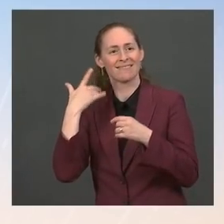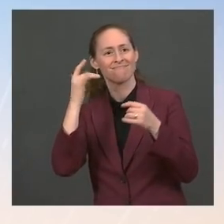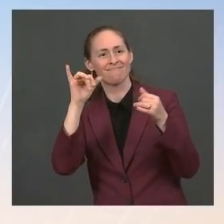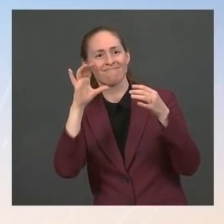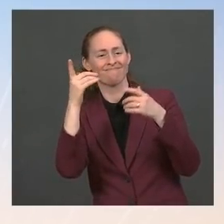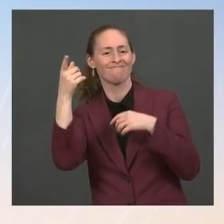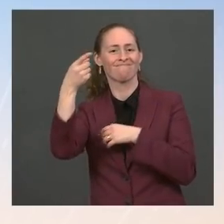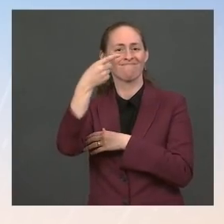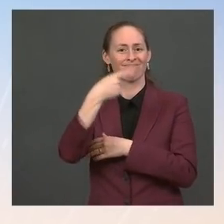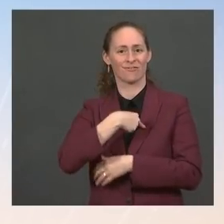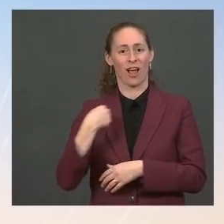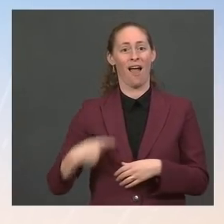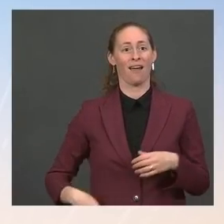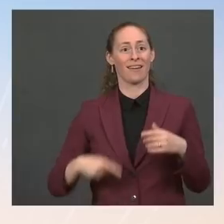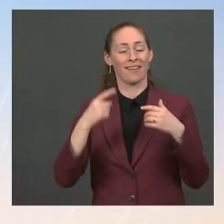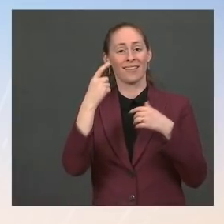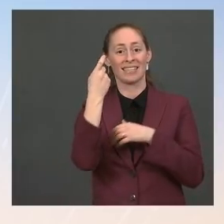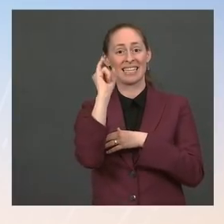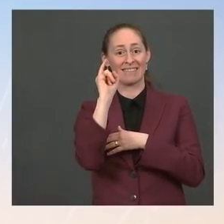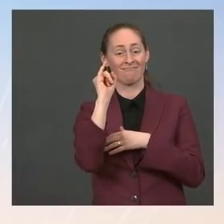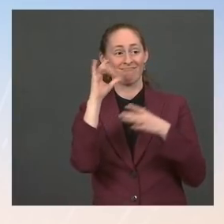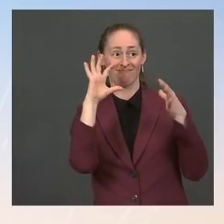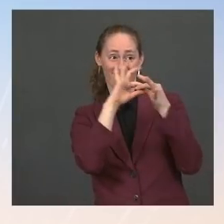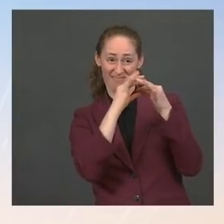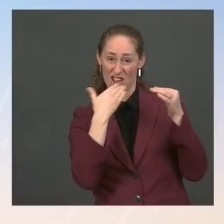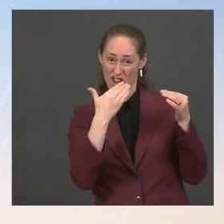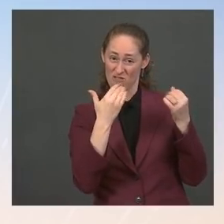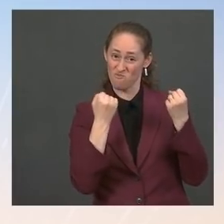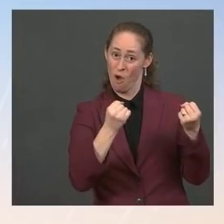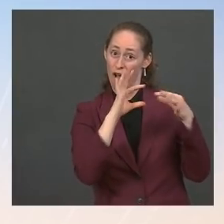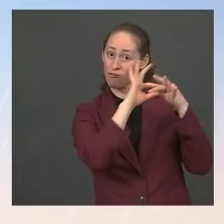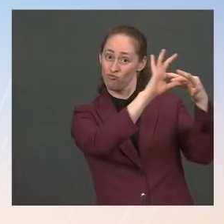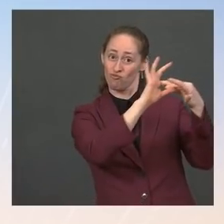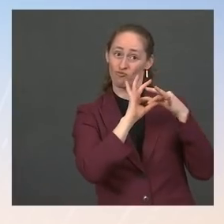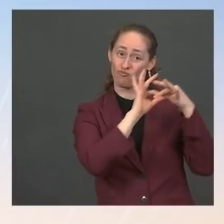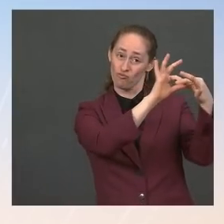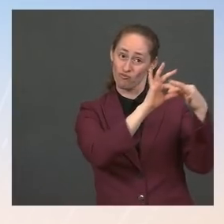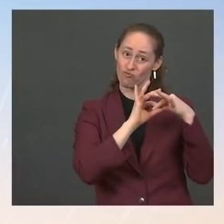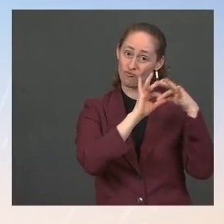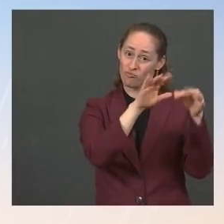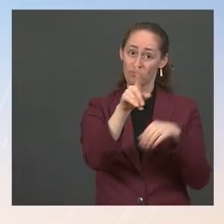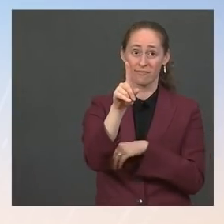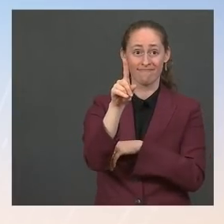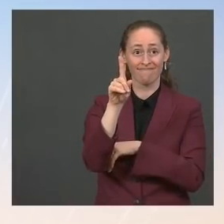will that have an impact on his ability to engage with Xi Jinping and get China to take actions